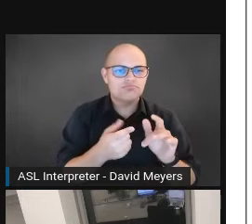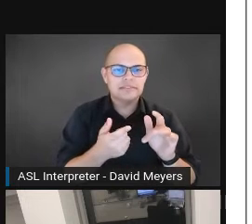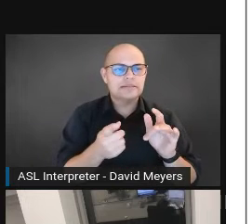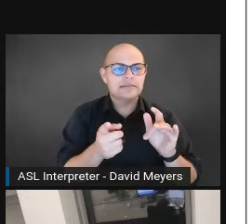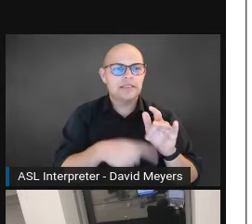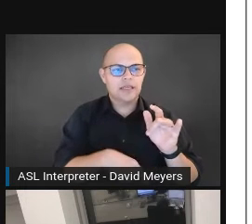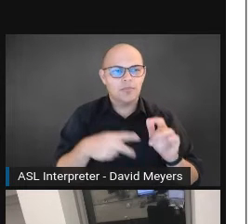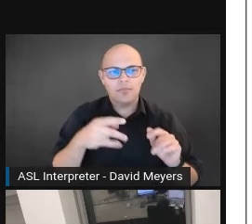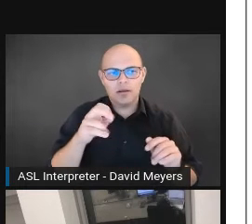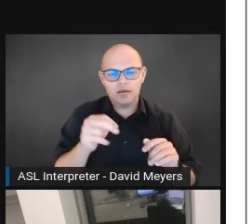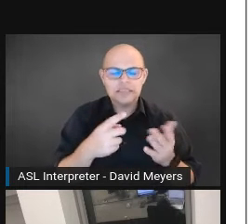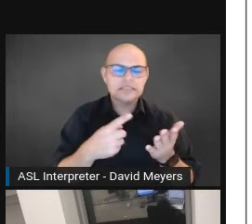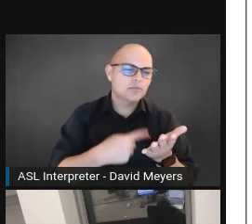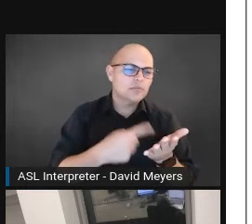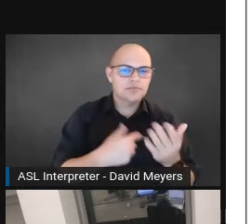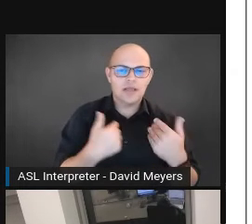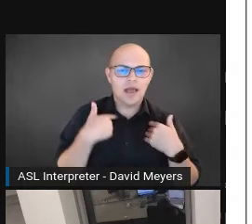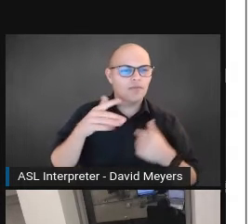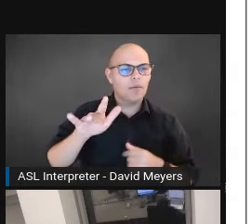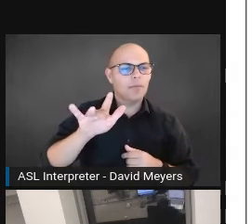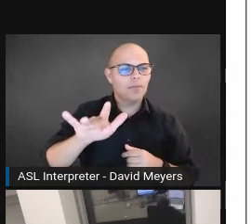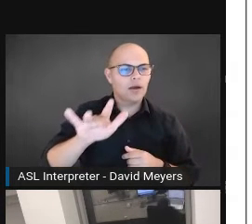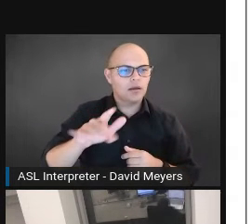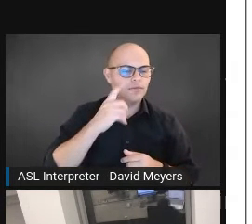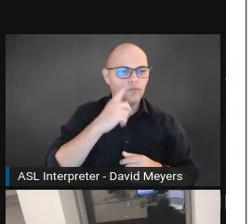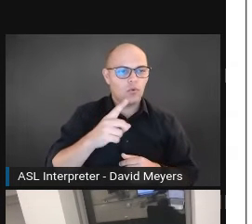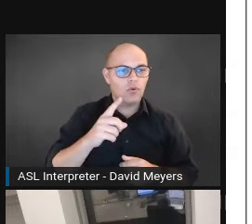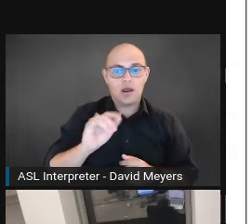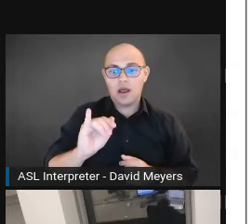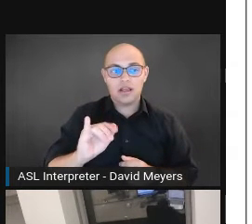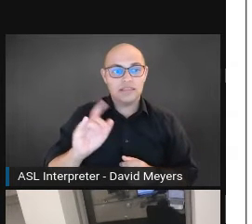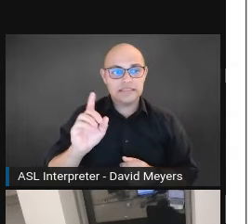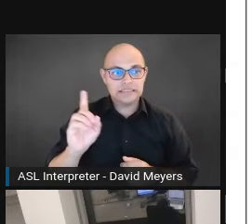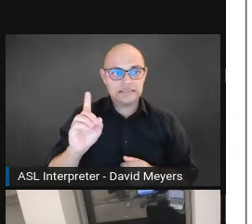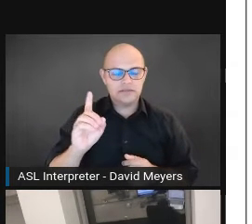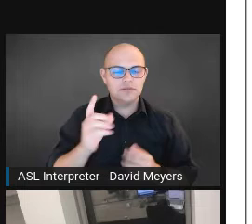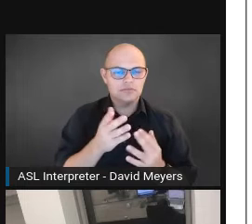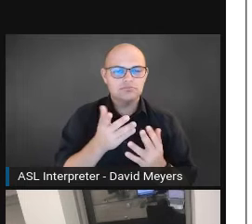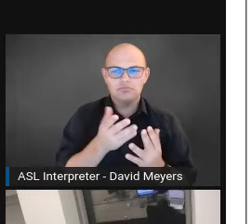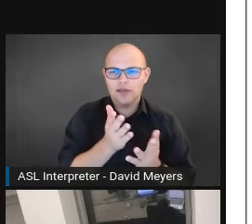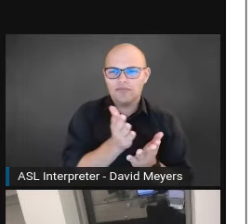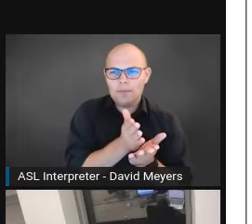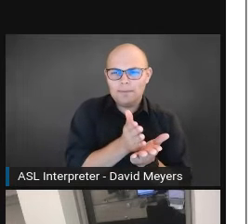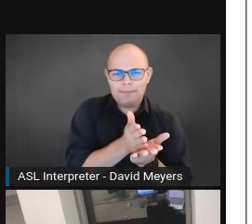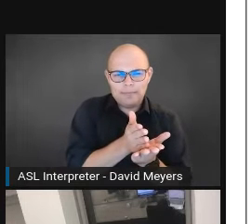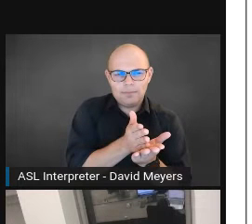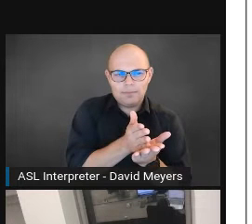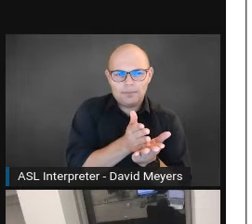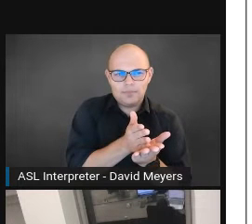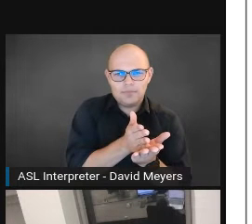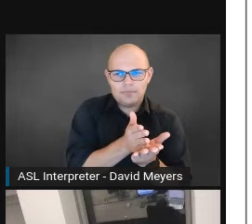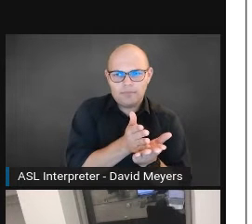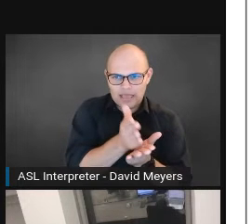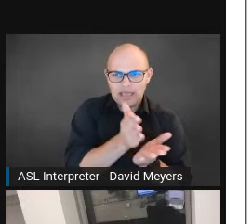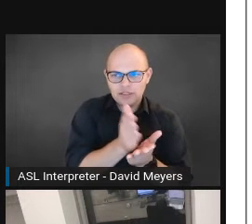Sometimes we have a situation where the ID of the main section on a page might be slightly different than usual.